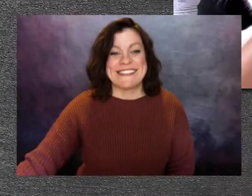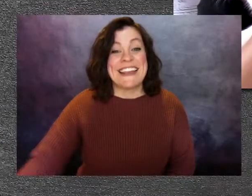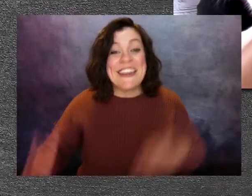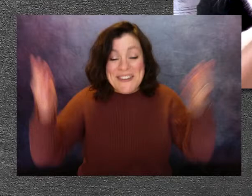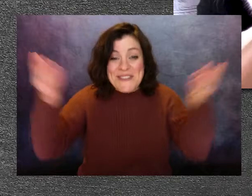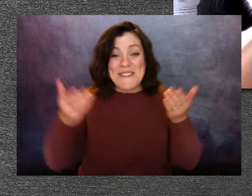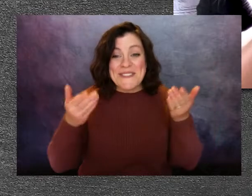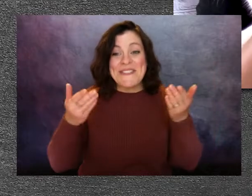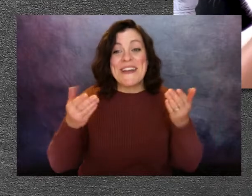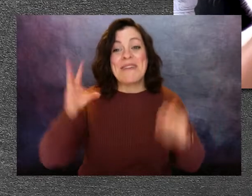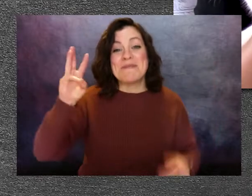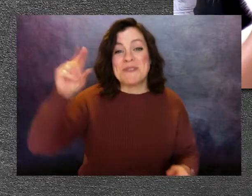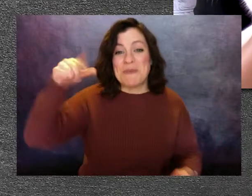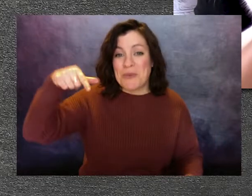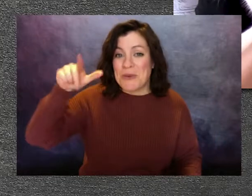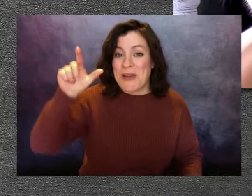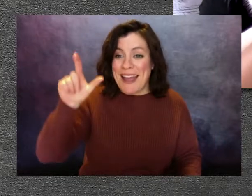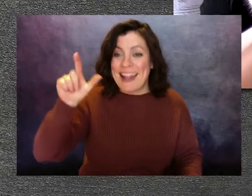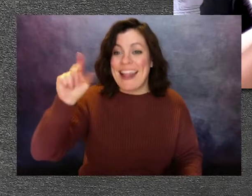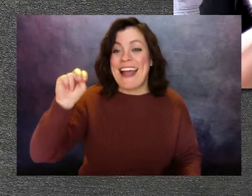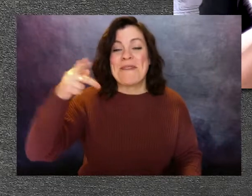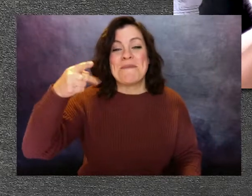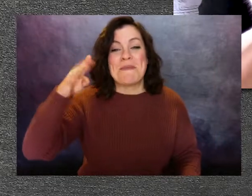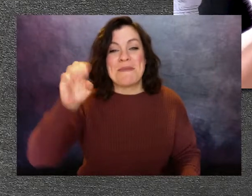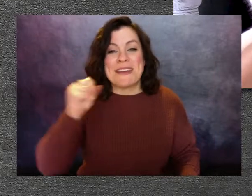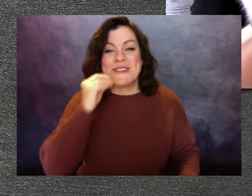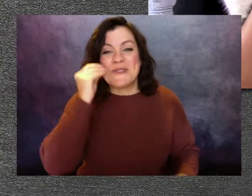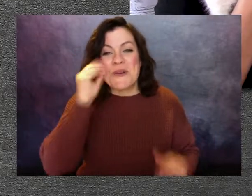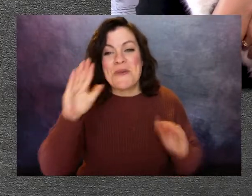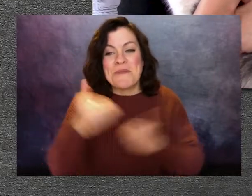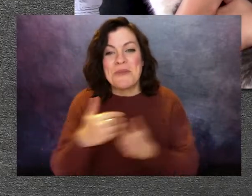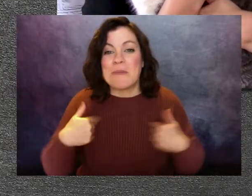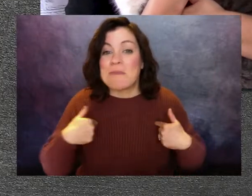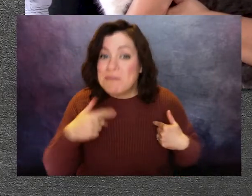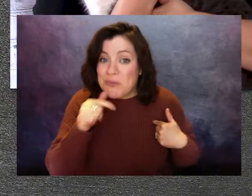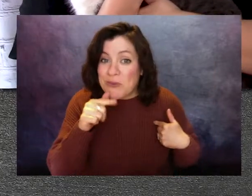Welcome to WQLN PBS Homeroom. My name is Miss. Valerie.